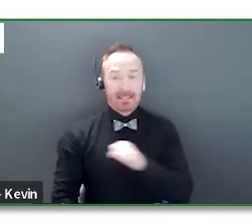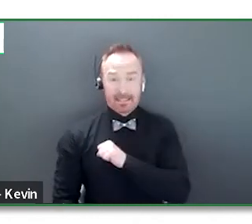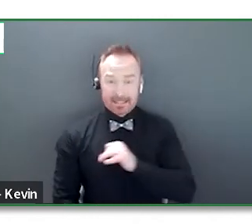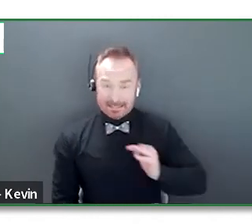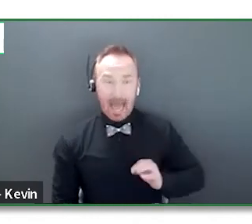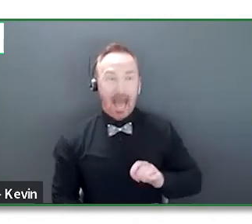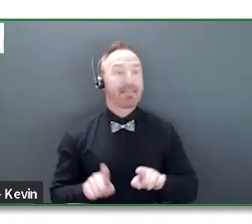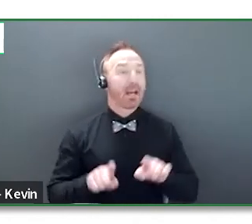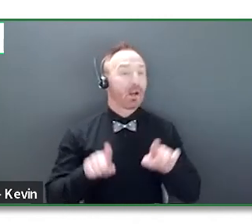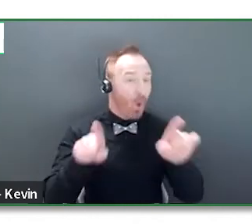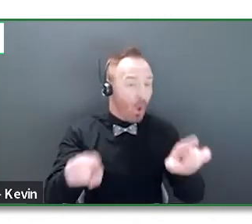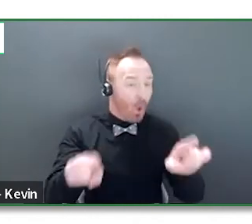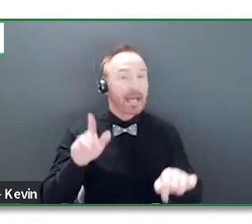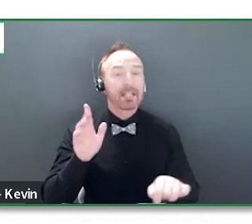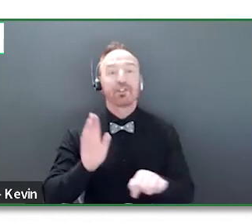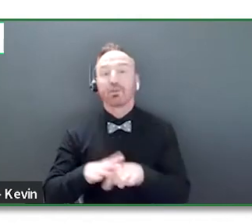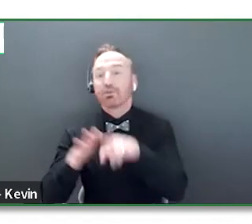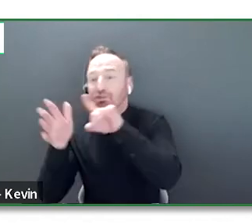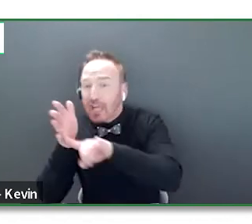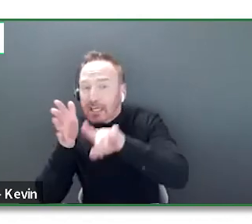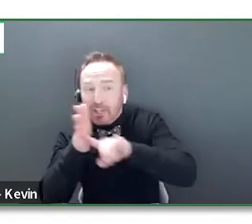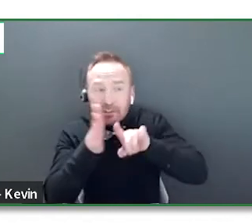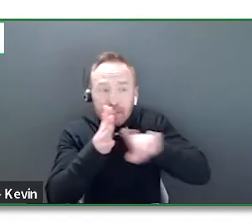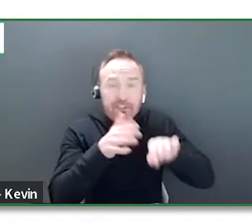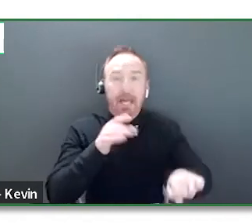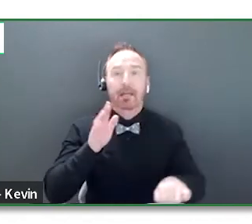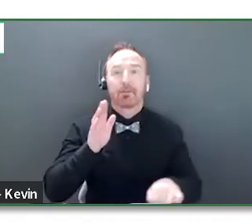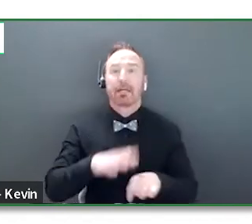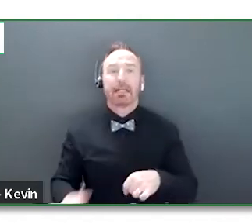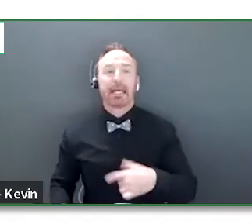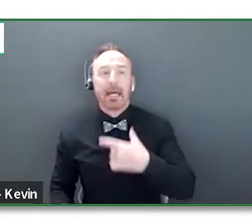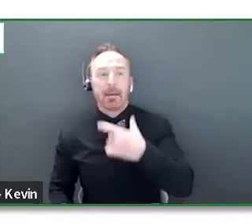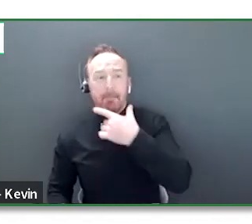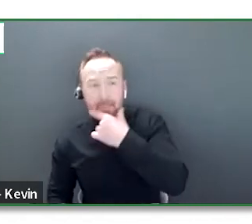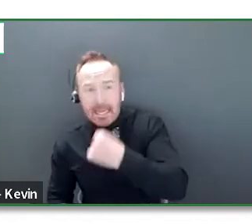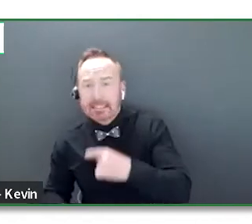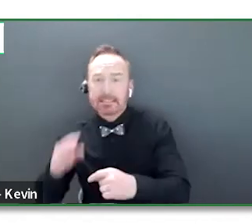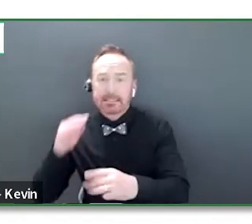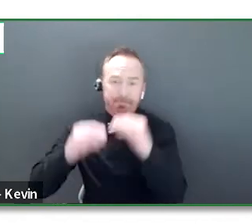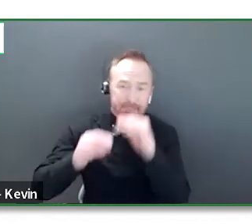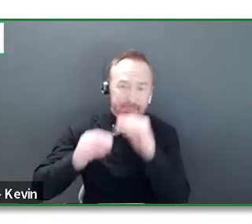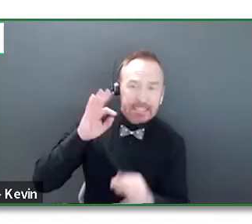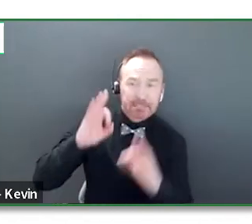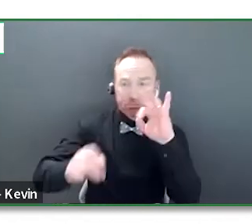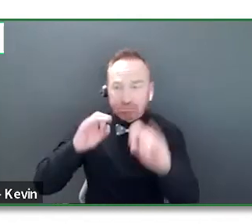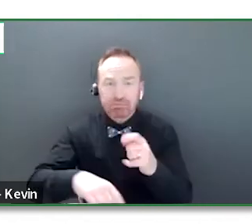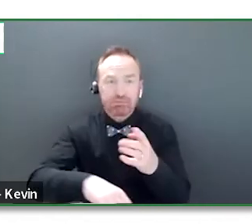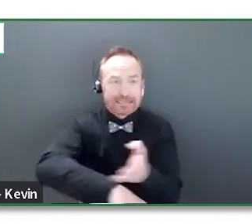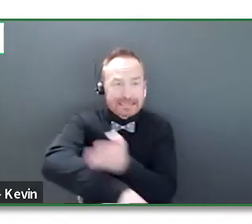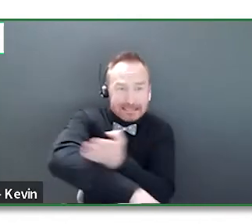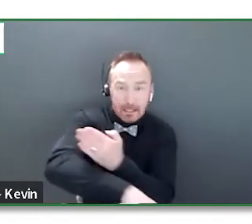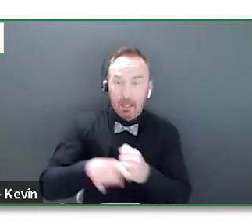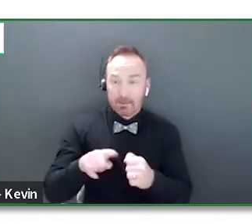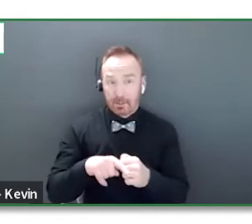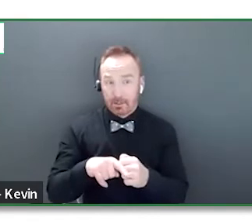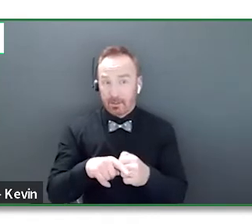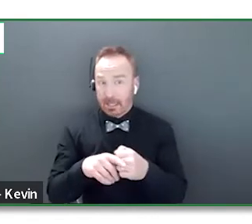and ensuring that they're checking those accessibility issues are still or that the accessibility is still is still there?